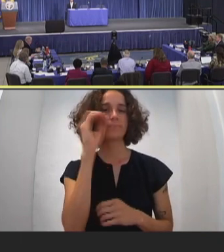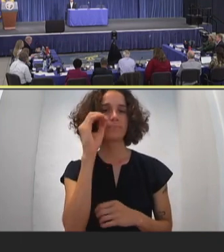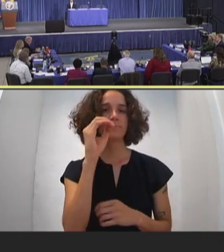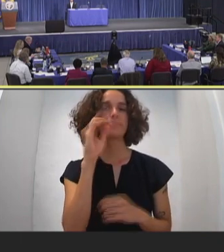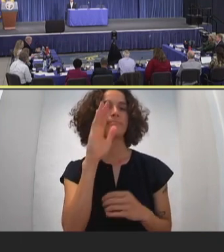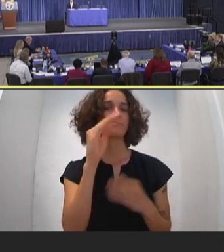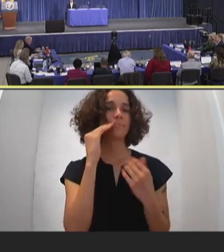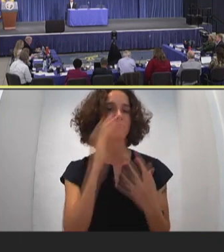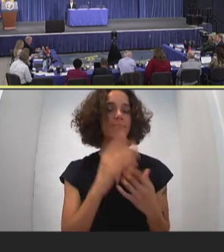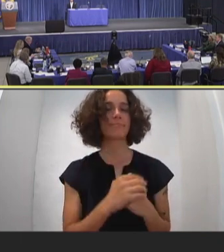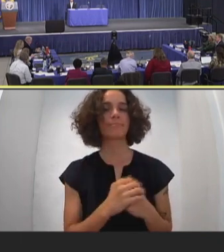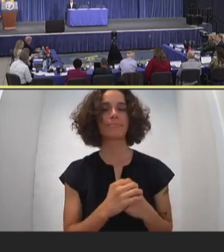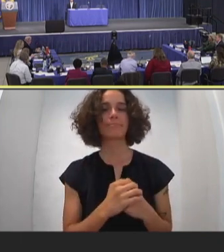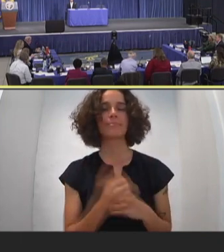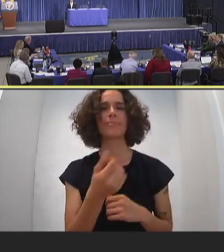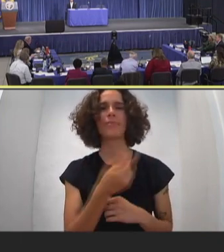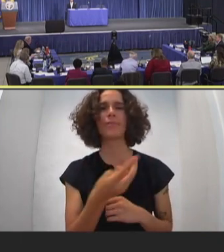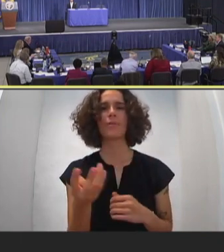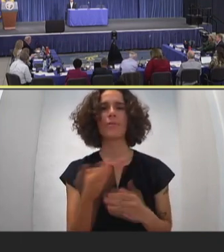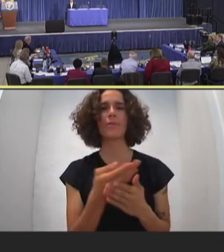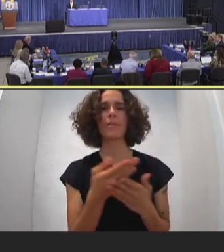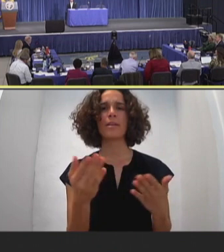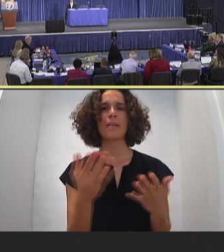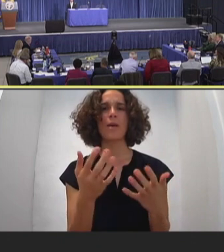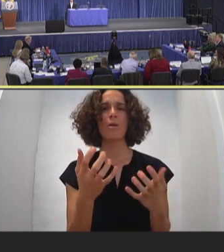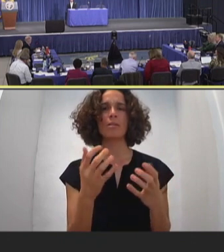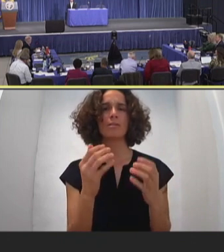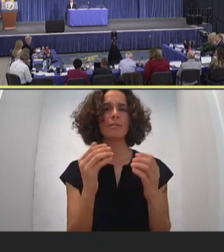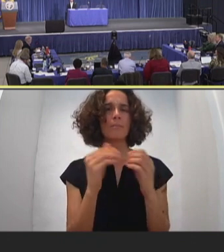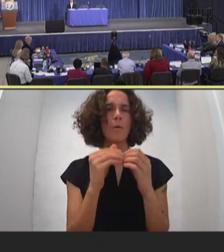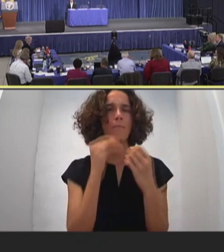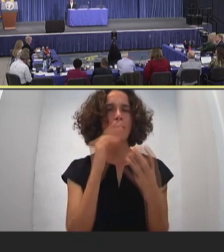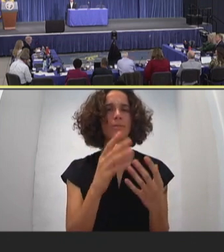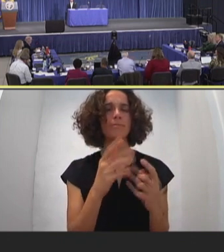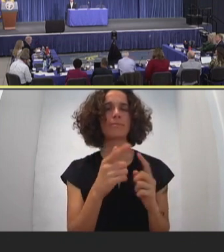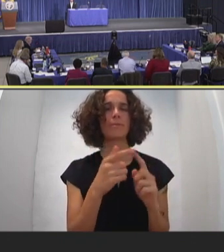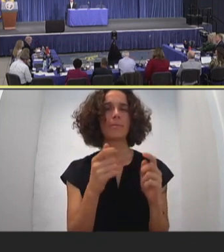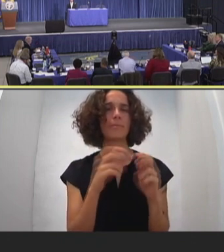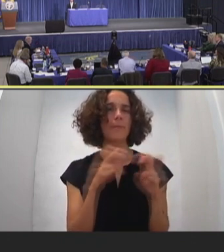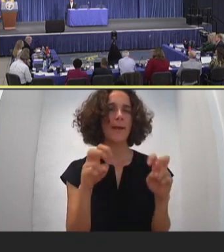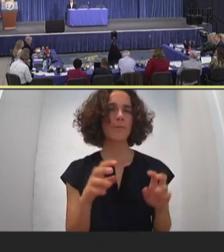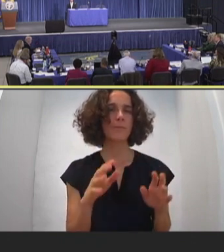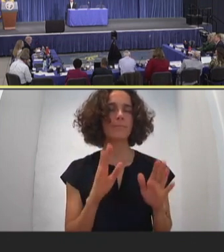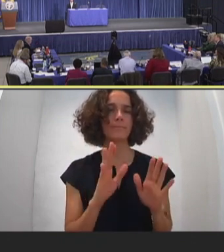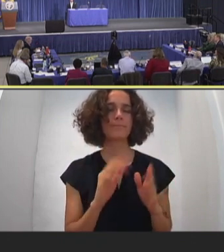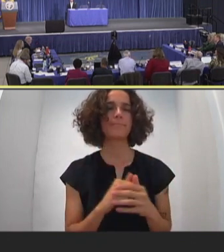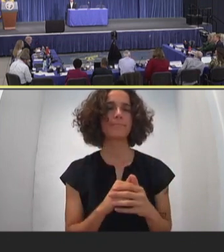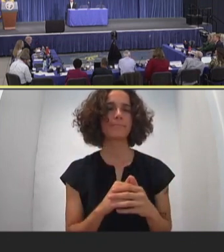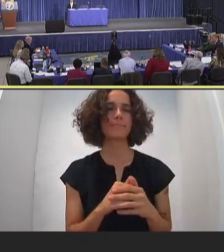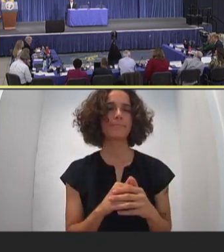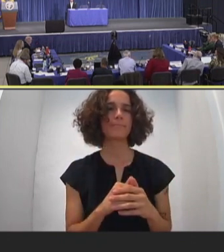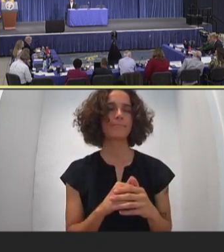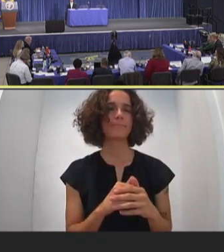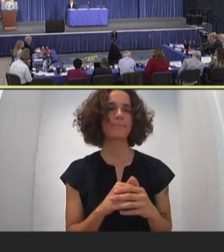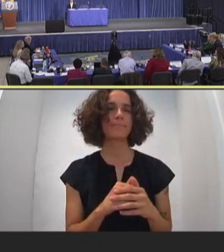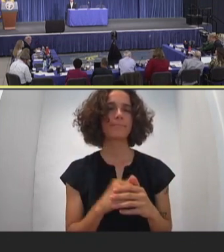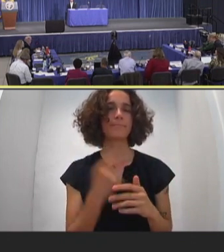of things that I just want to get a little more insights from our panel on. One is -- you know,